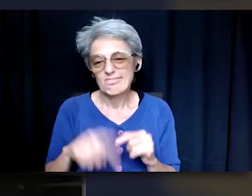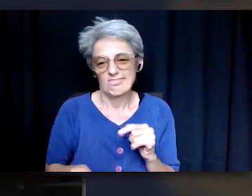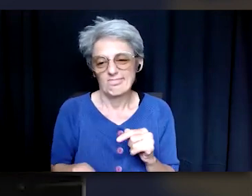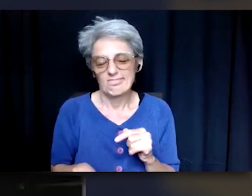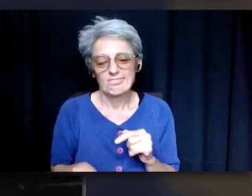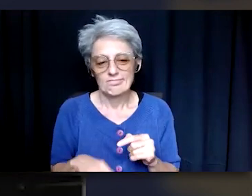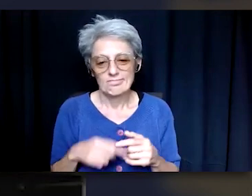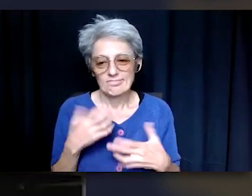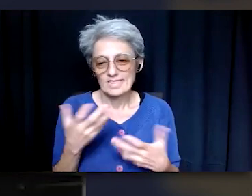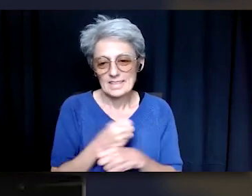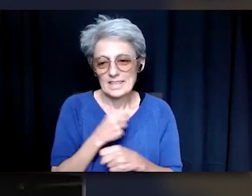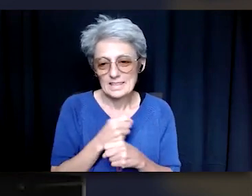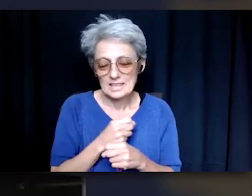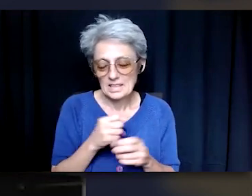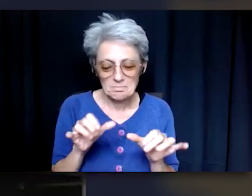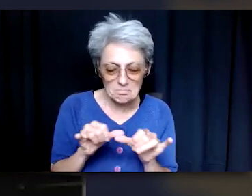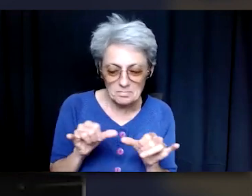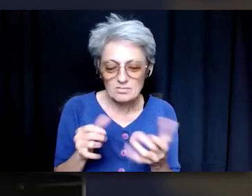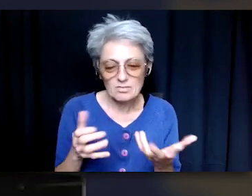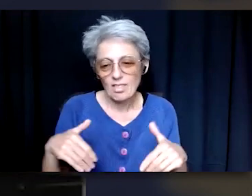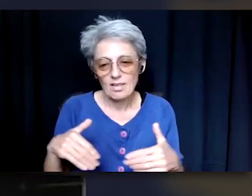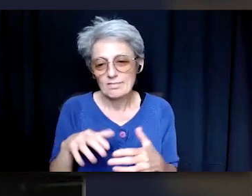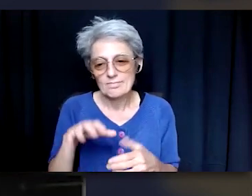and that just gives power to the platforms.